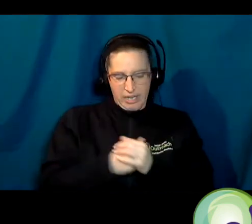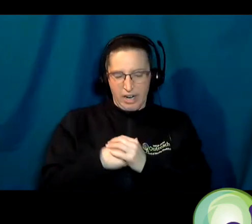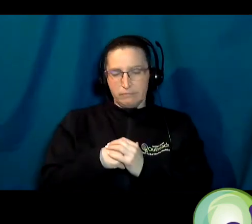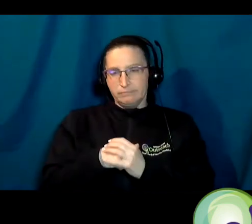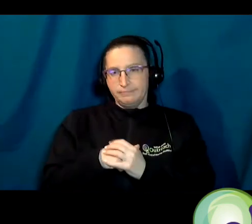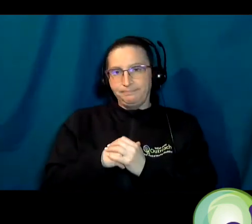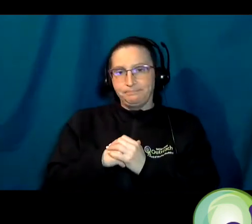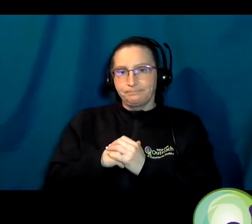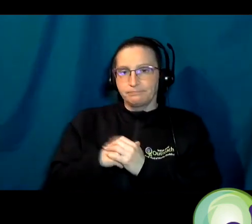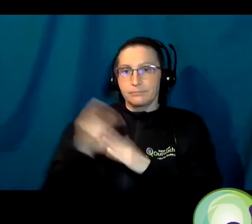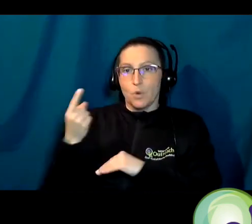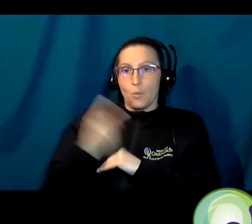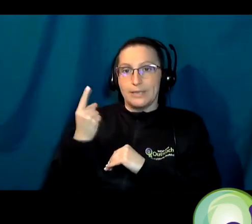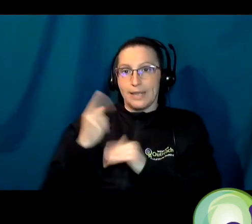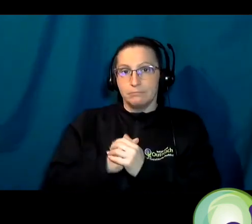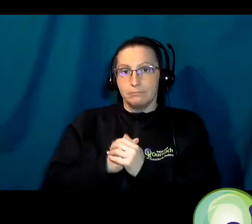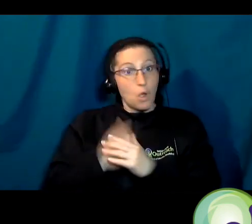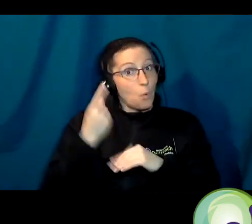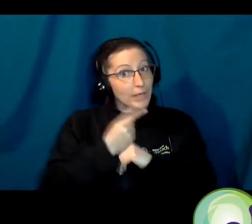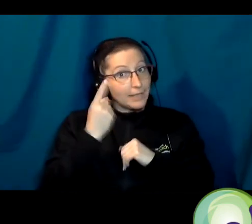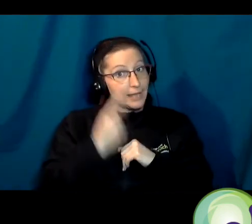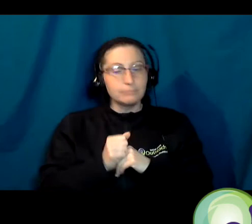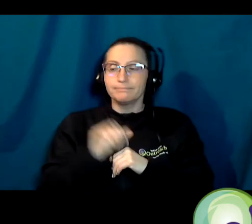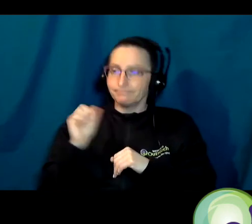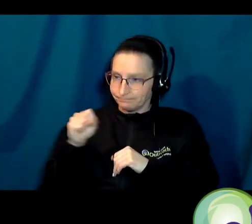Anna Marie One day, one day? Yeah, so one day,